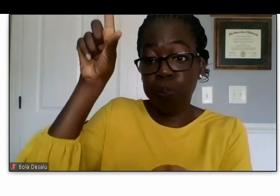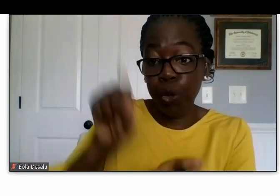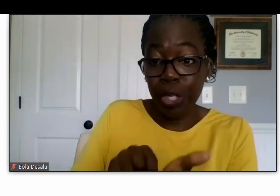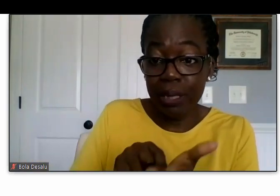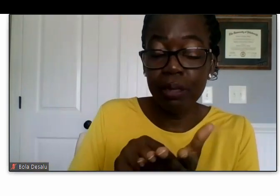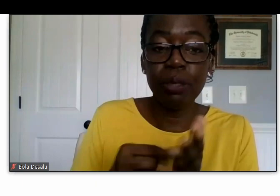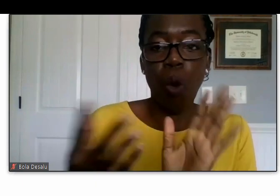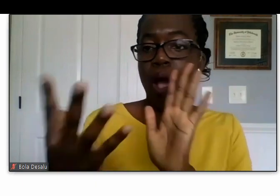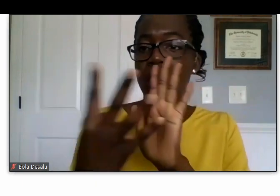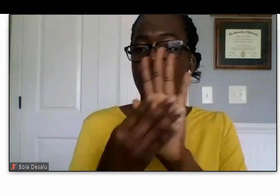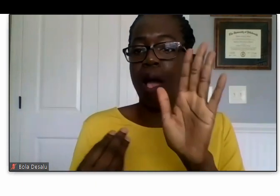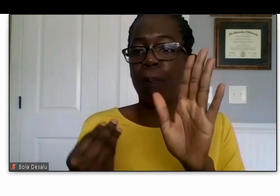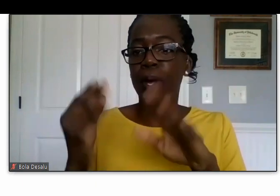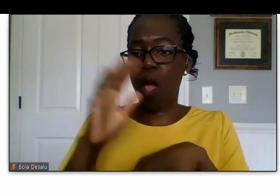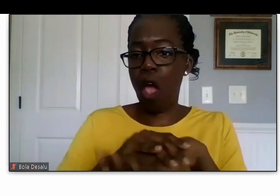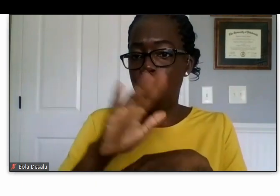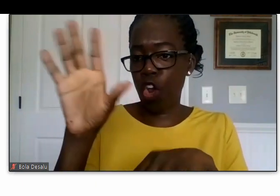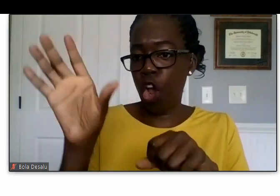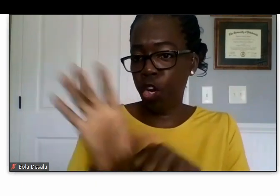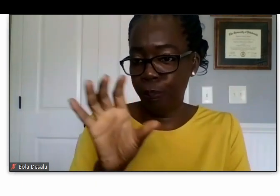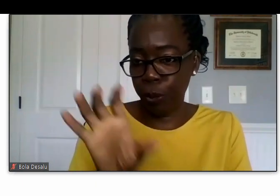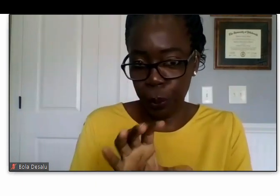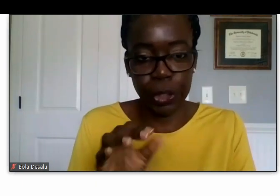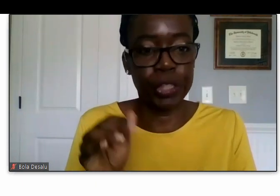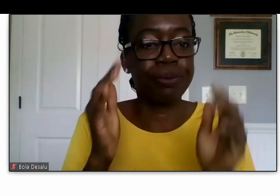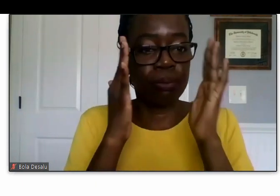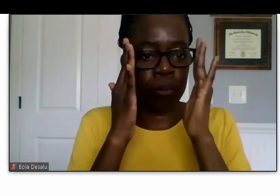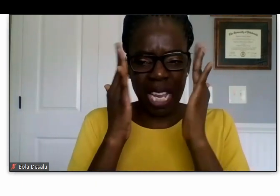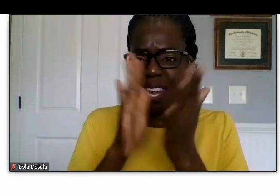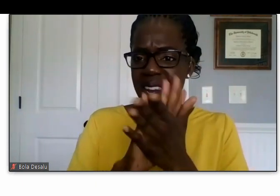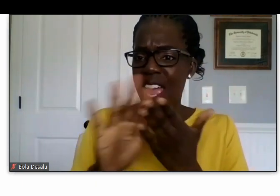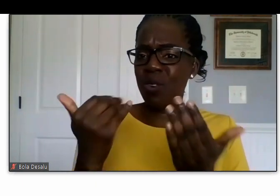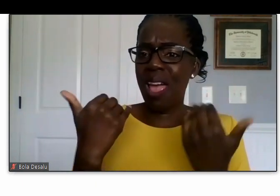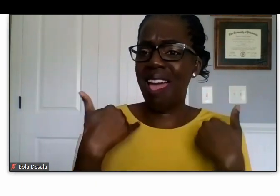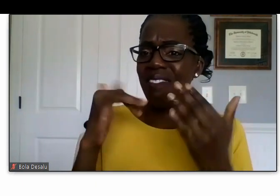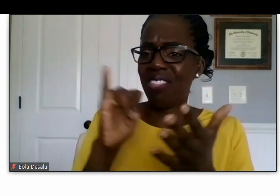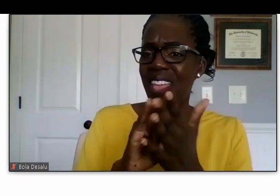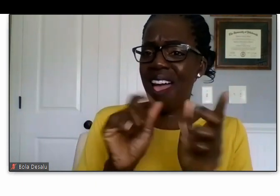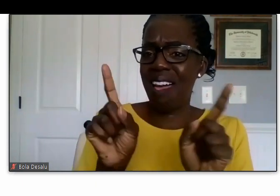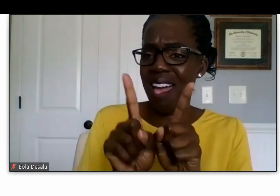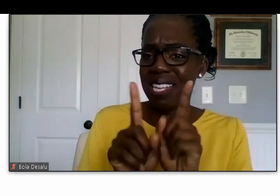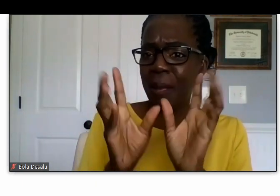One, you can have an email print it and make a copy on your computer it's really nice